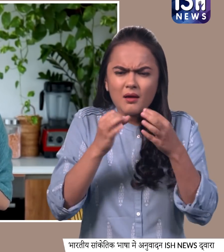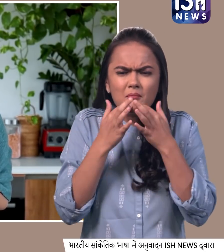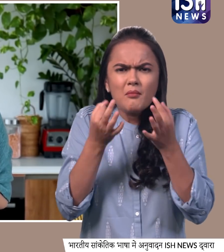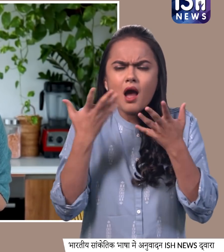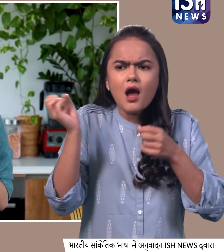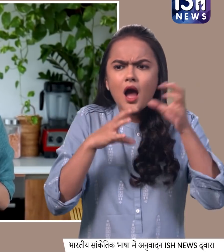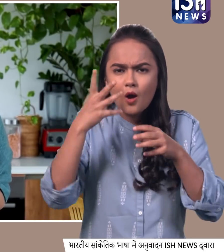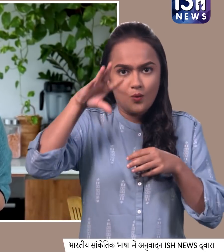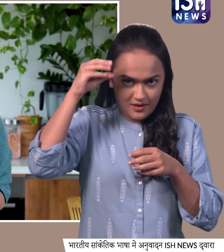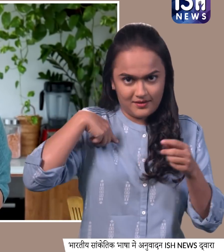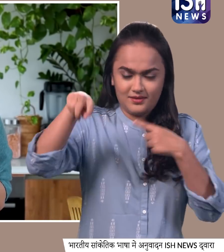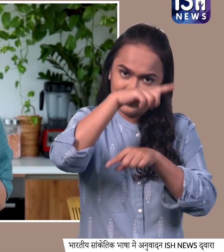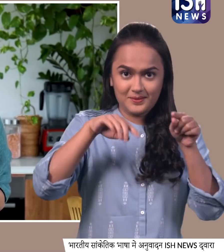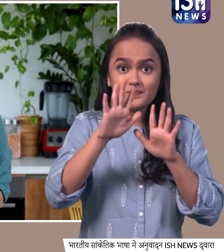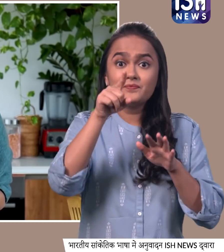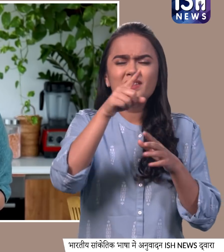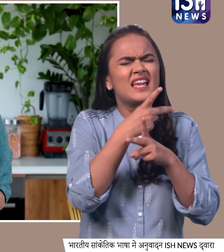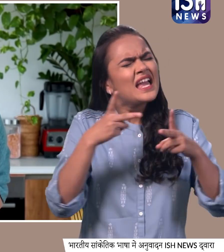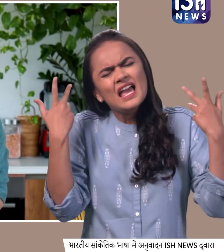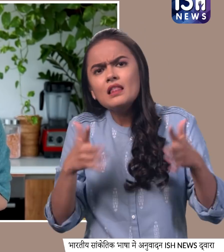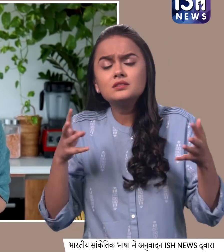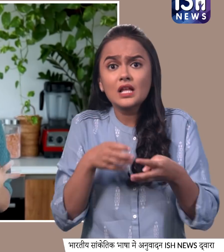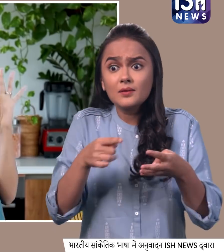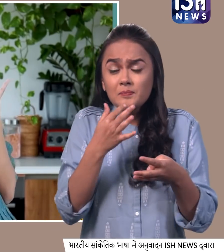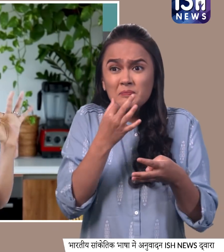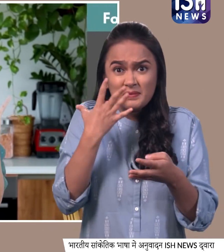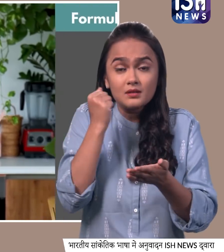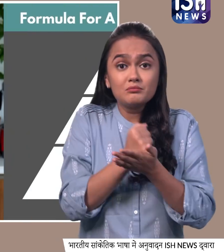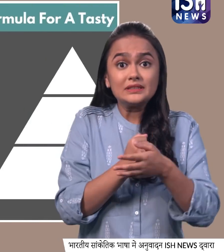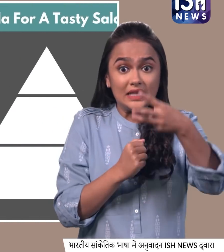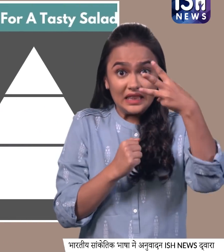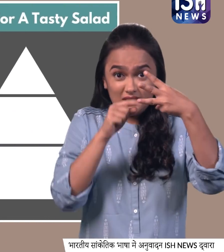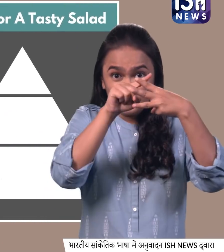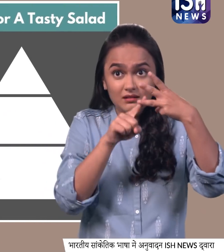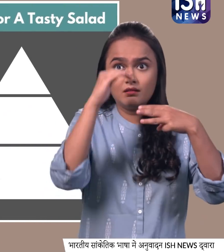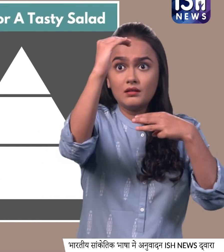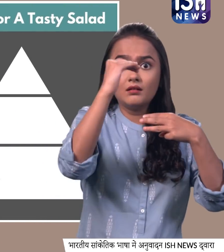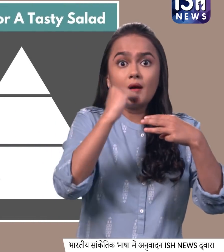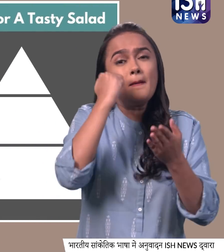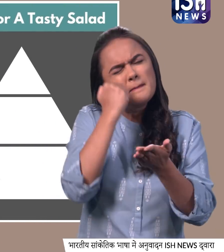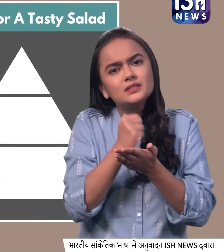If you want to make any salad tasty, you'll need to prepare 3 layers for it